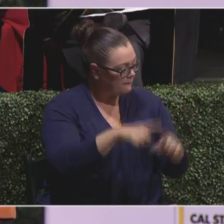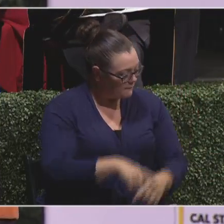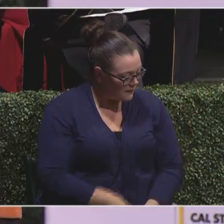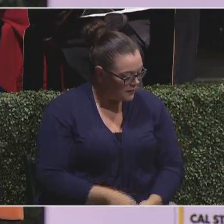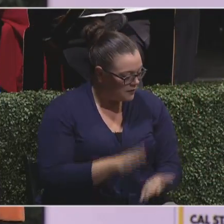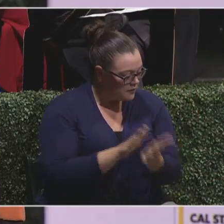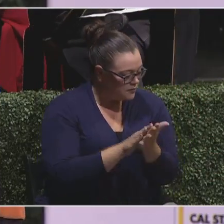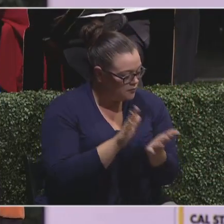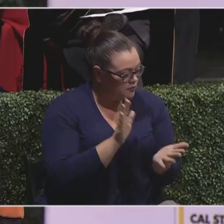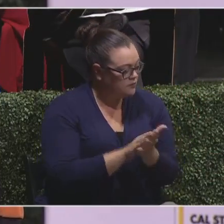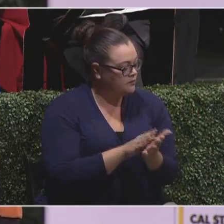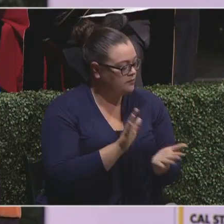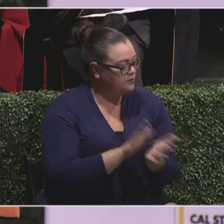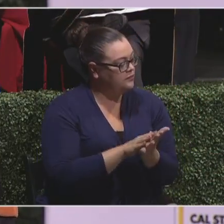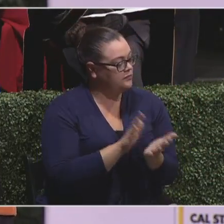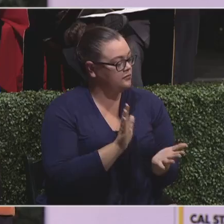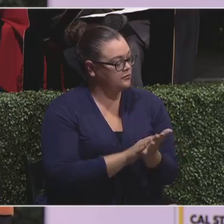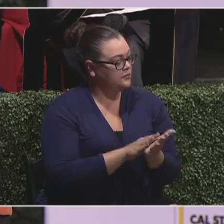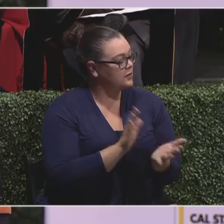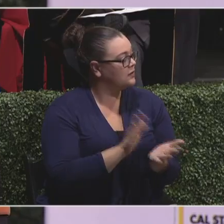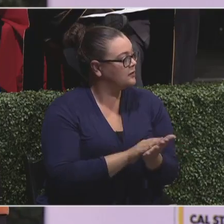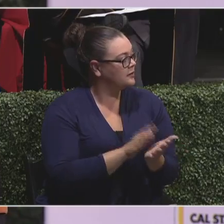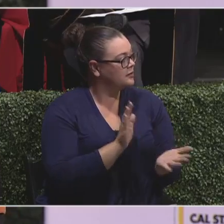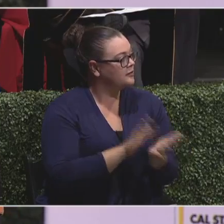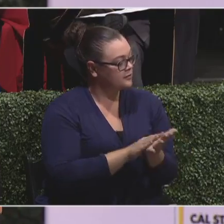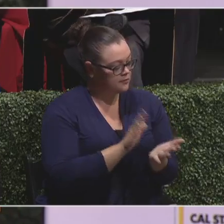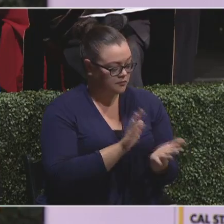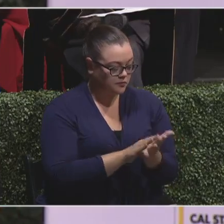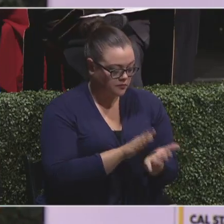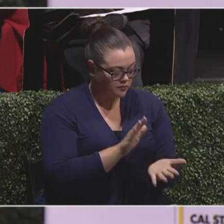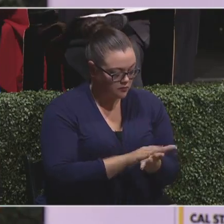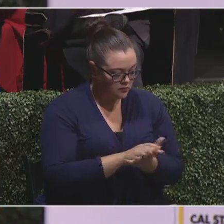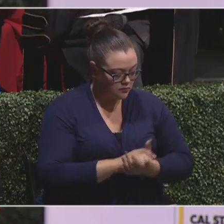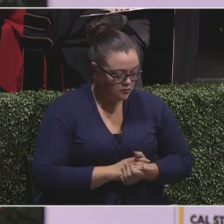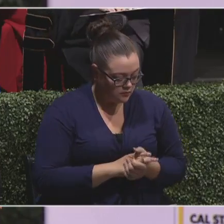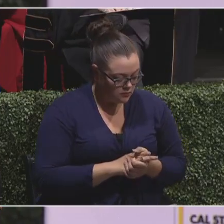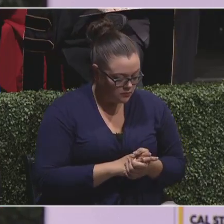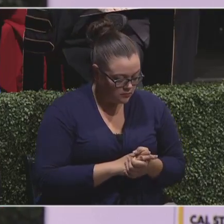MEMBERS OF THE FACULTY, STAFF AND THE ADMINISTRATION FOR ASSISTING OUR